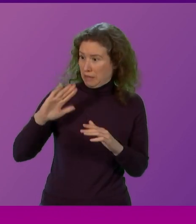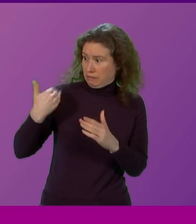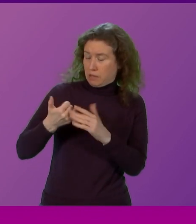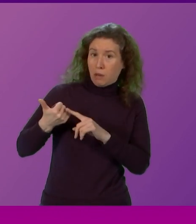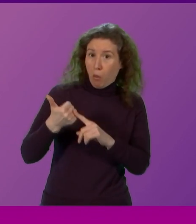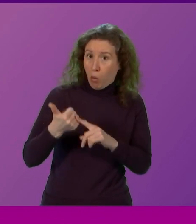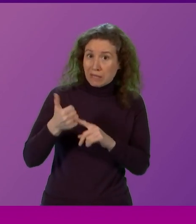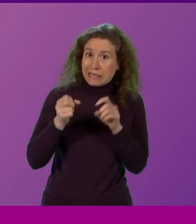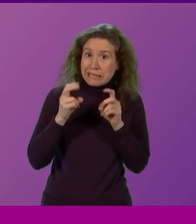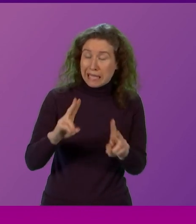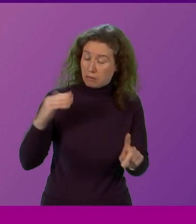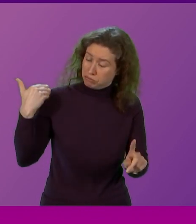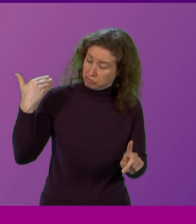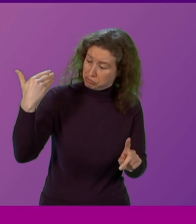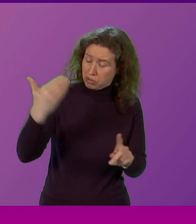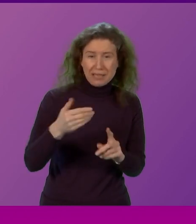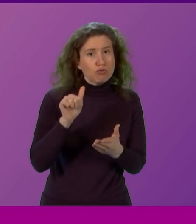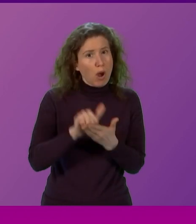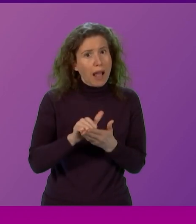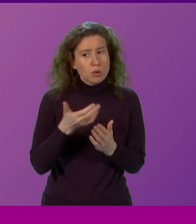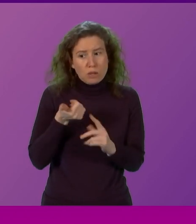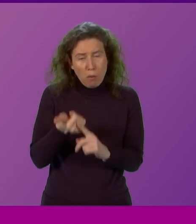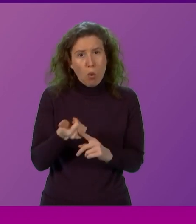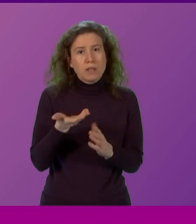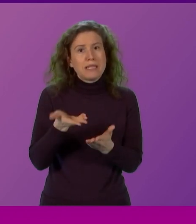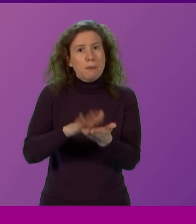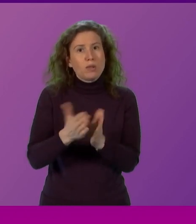They have rightly supported a deposit return scheme and have previously criticised the